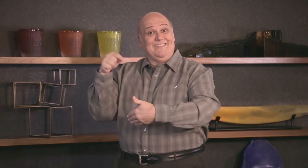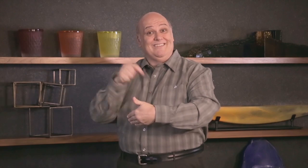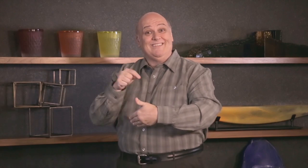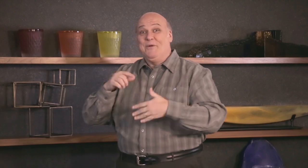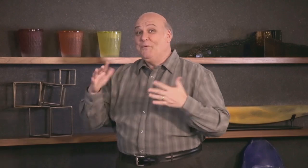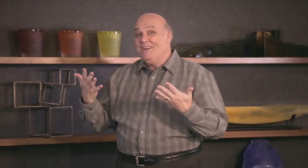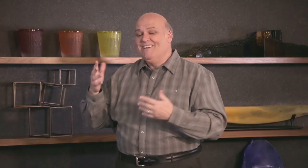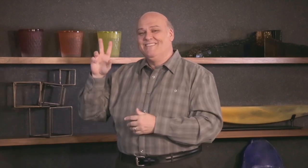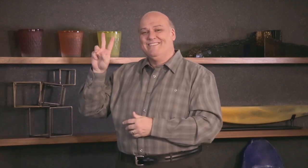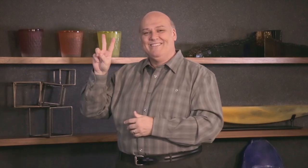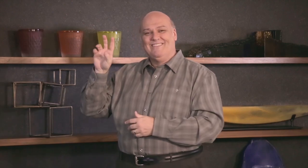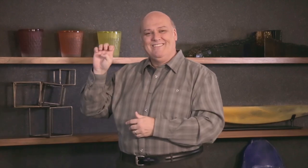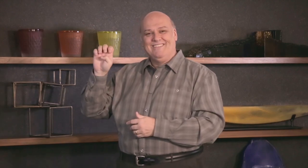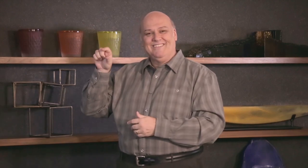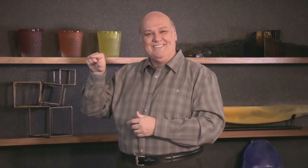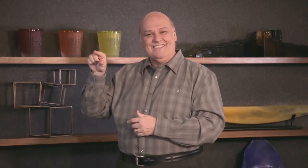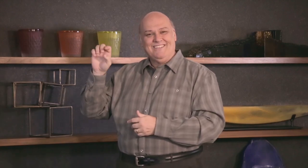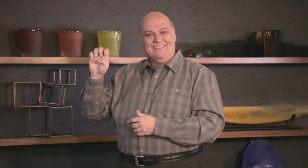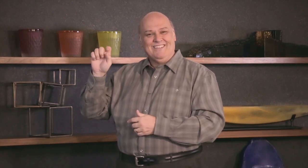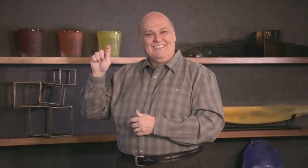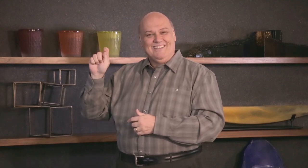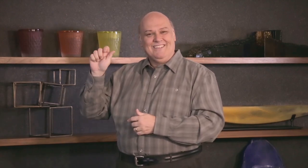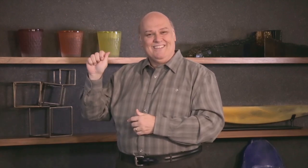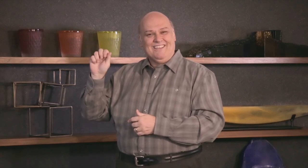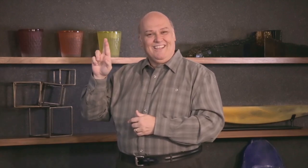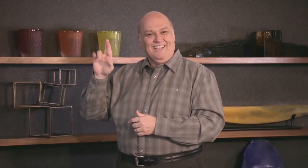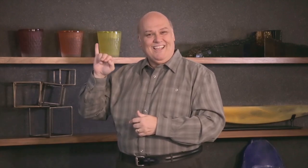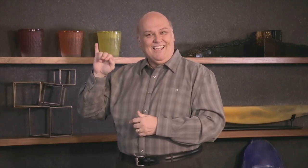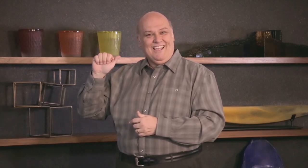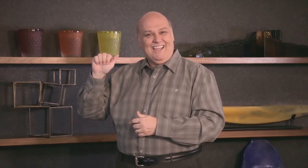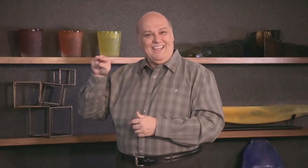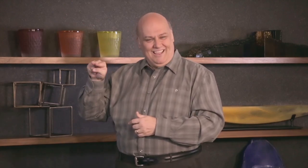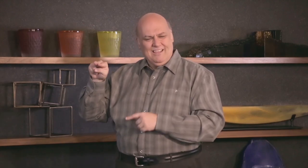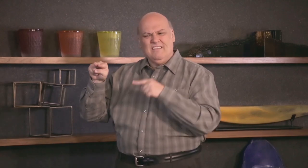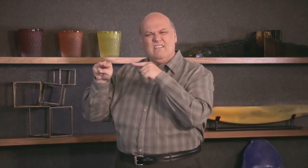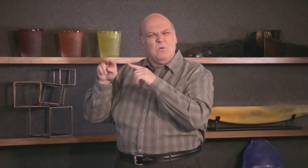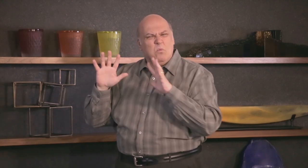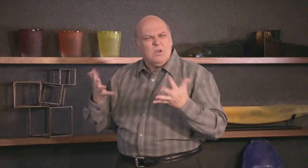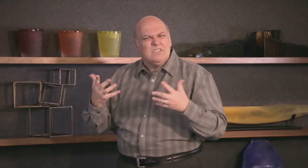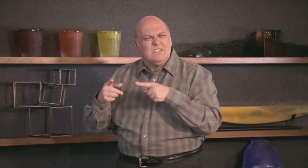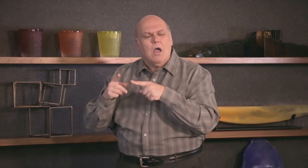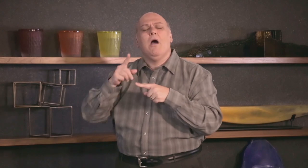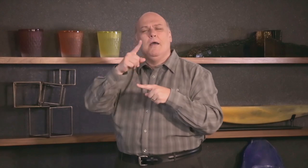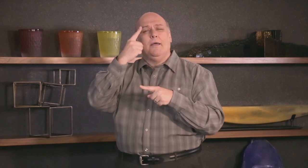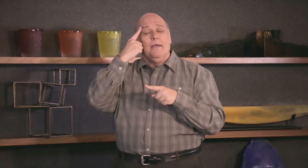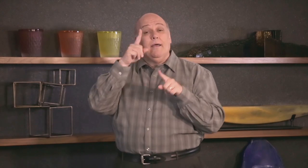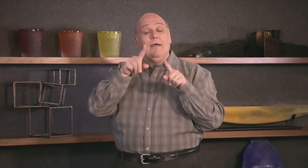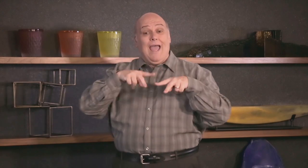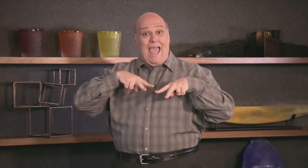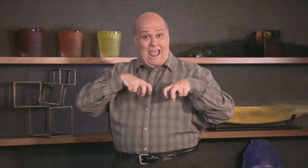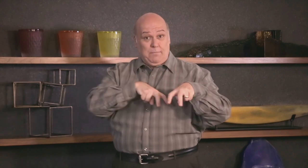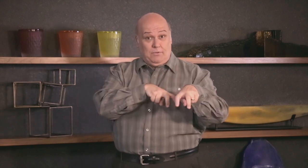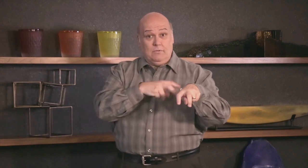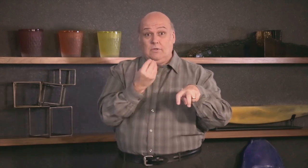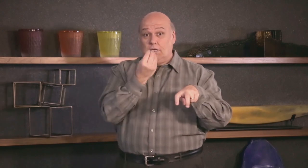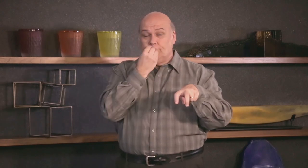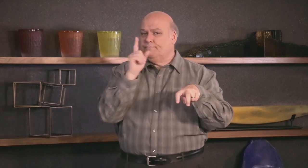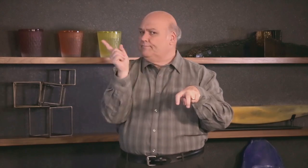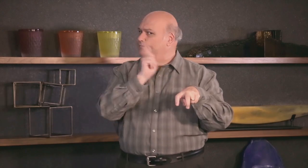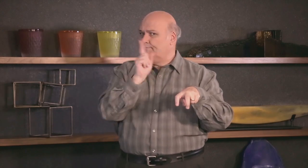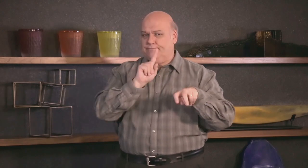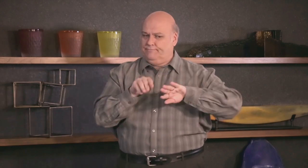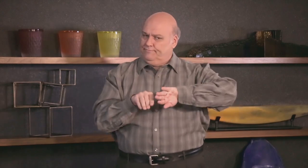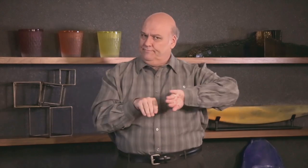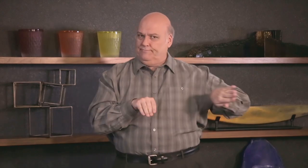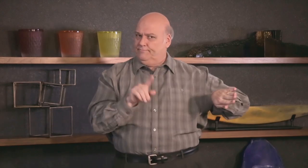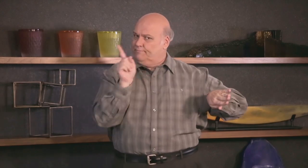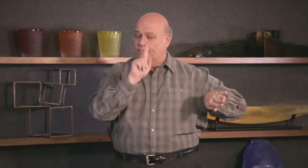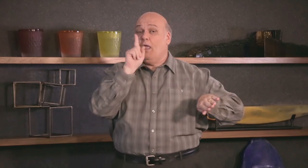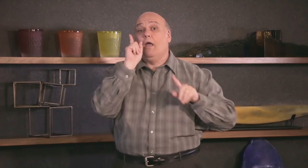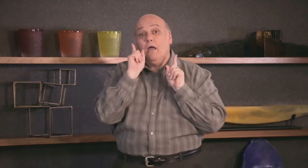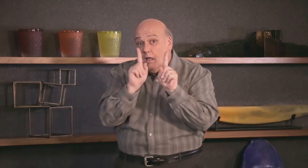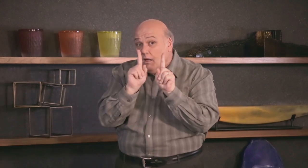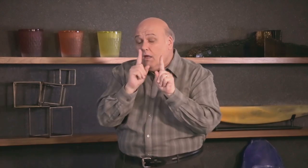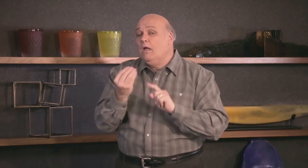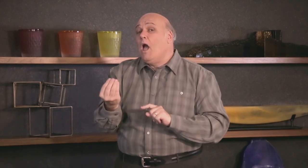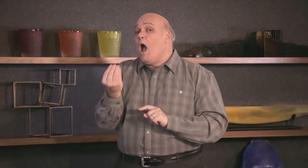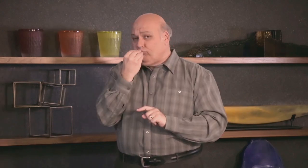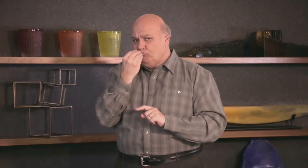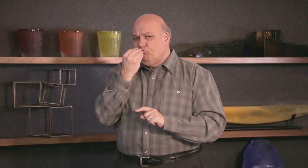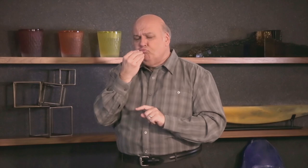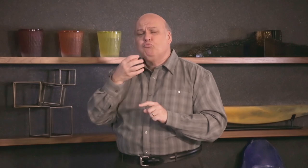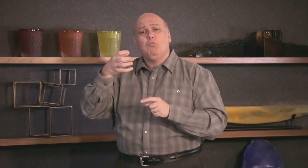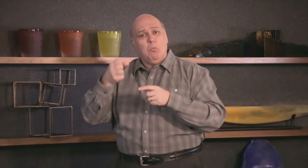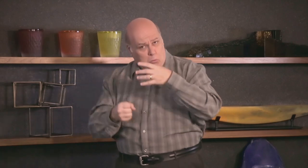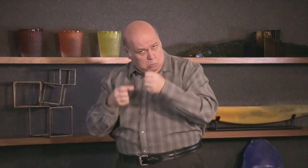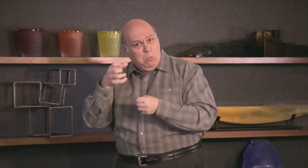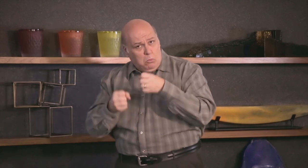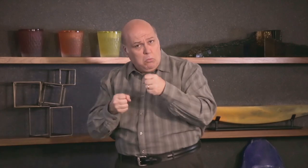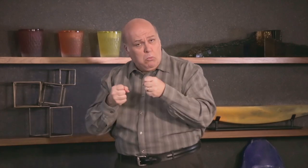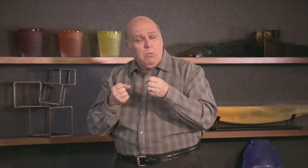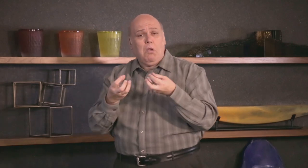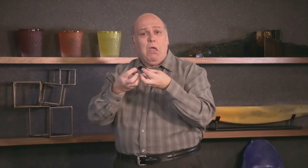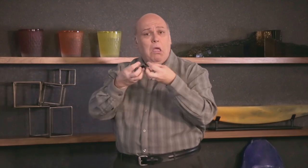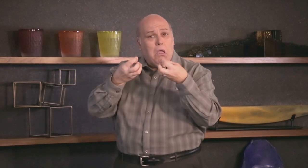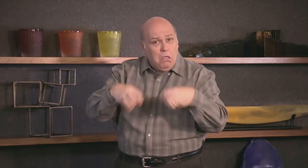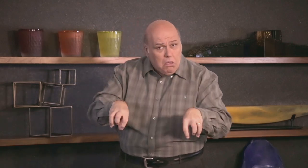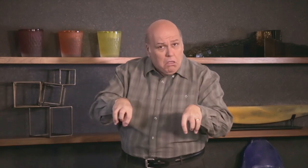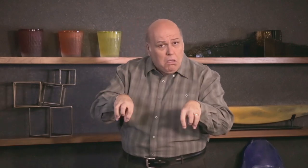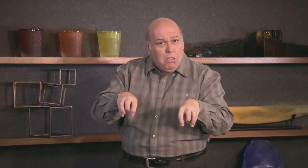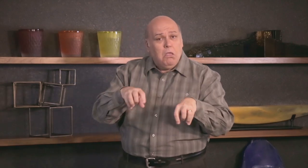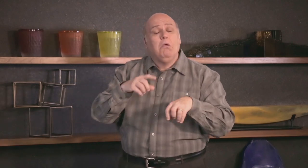This time a Vegetarian Diet. What is it? They do not eat animals. They can take milk, eggs and